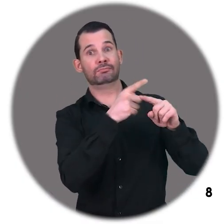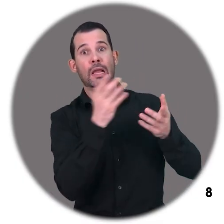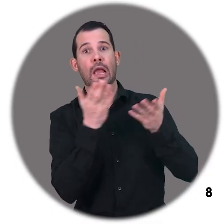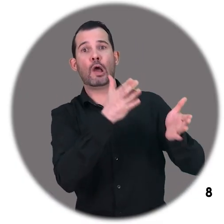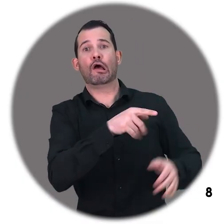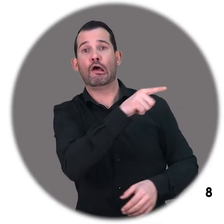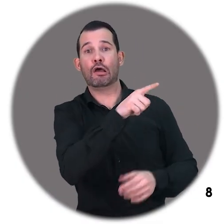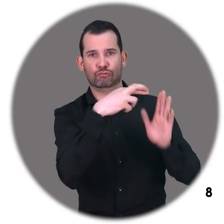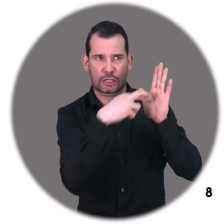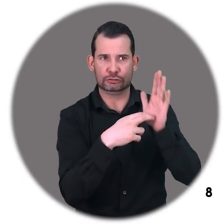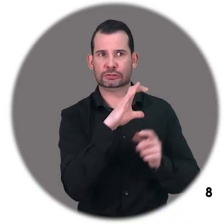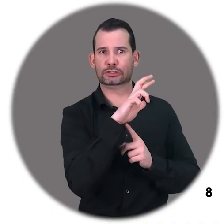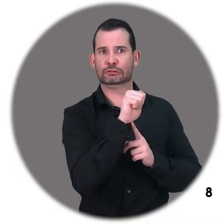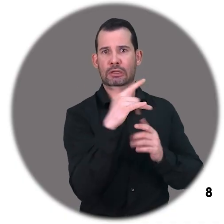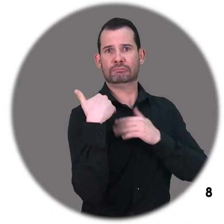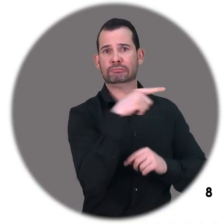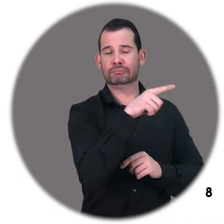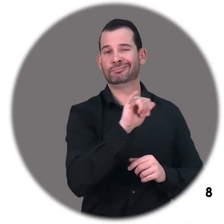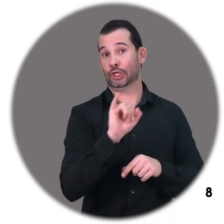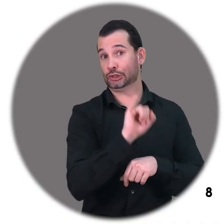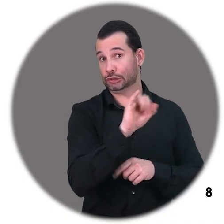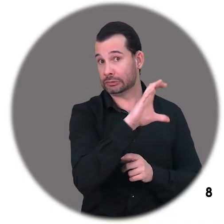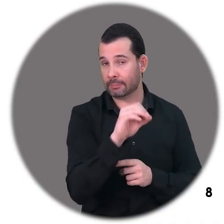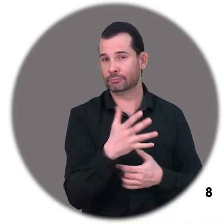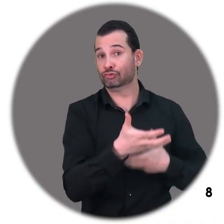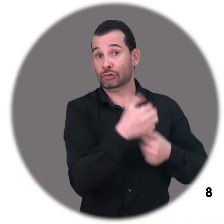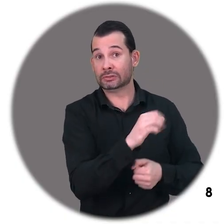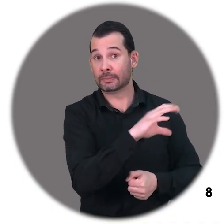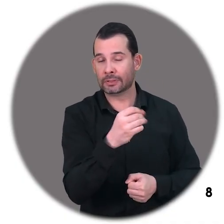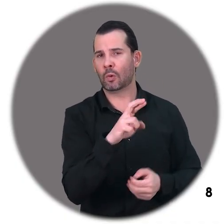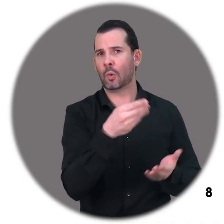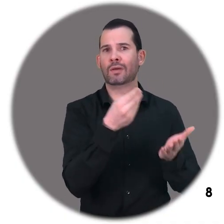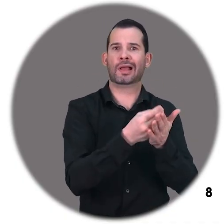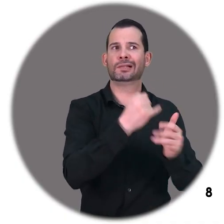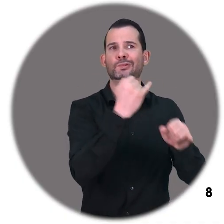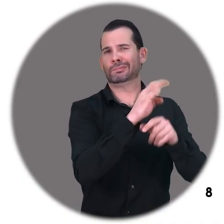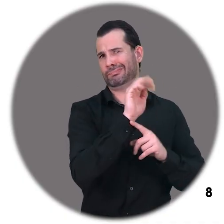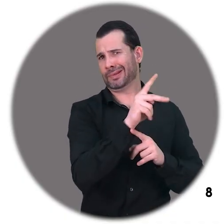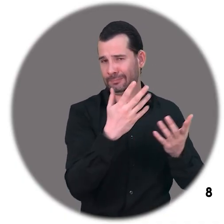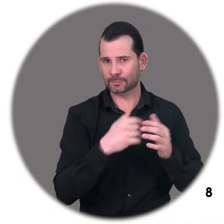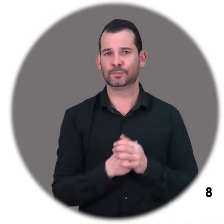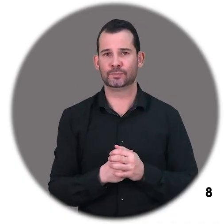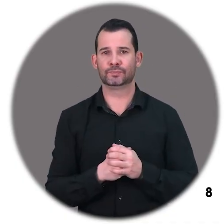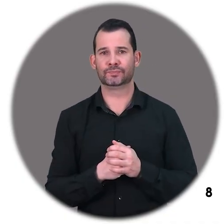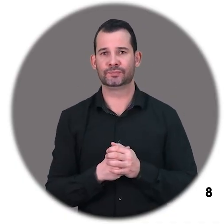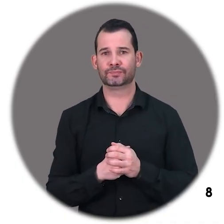by the CRA, like an insurance company, trust company, or financial institution.